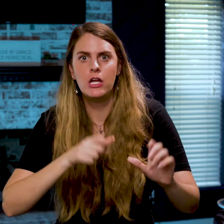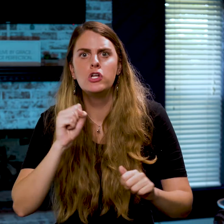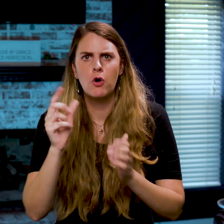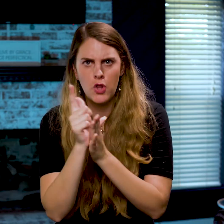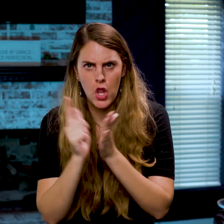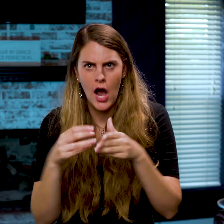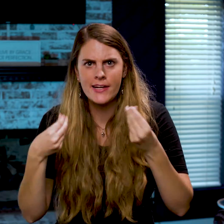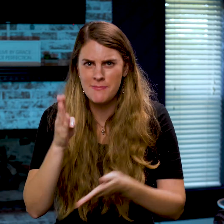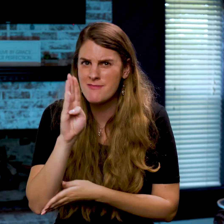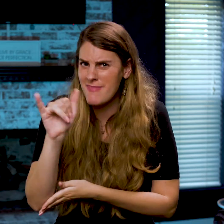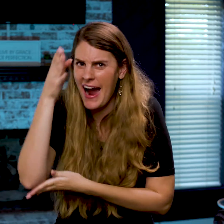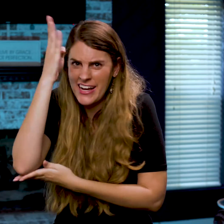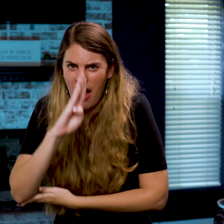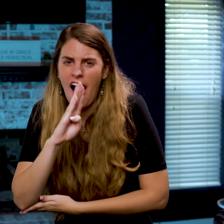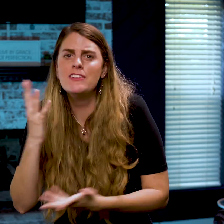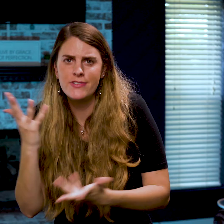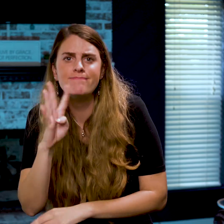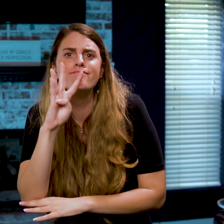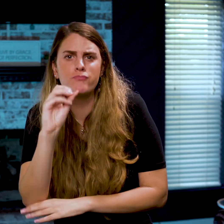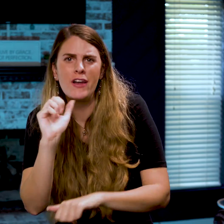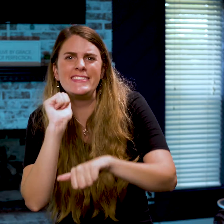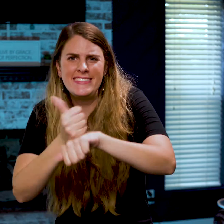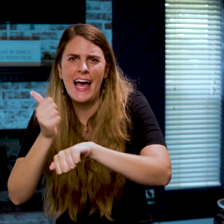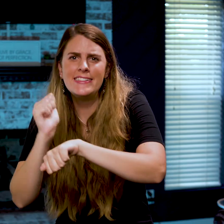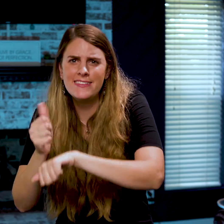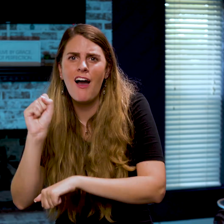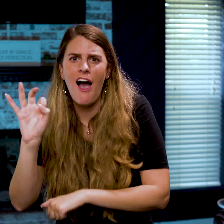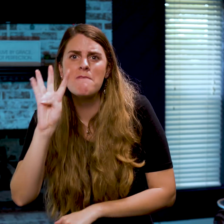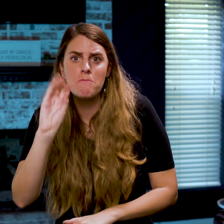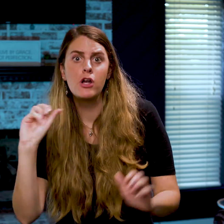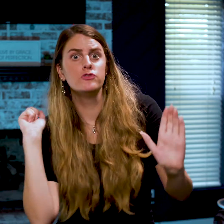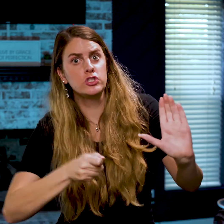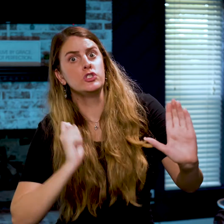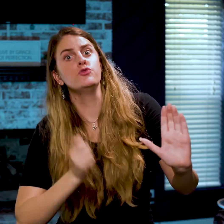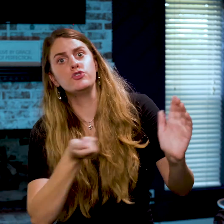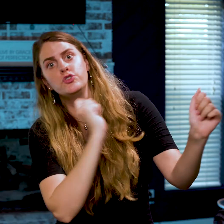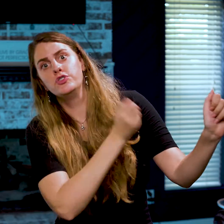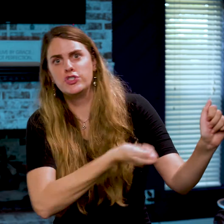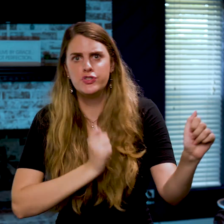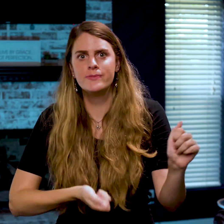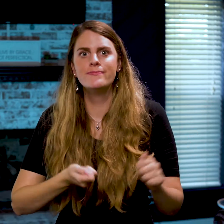So the law given by God is 40 sets of 40 lashes,